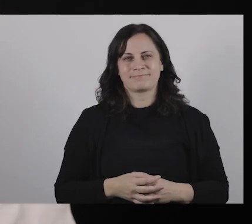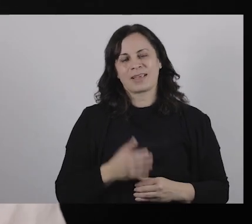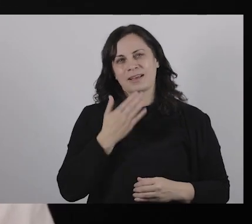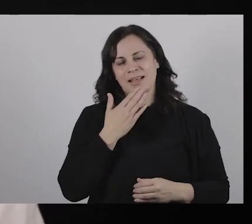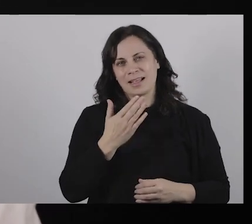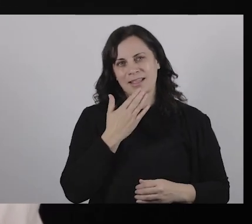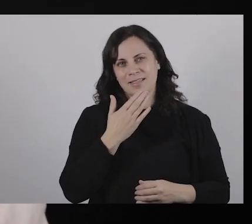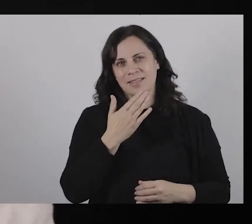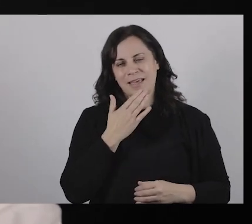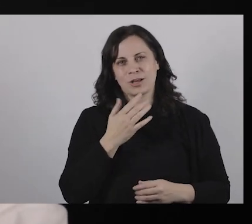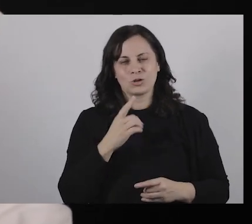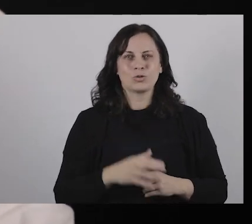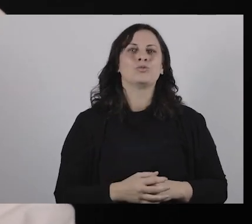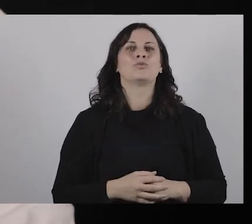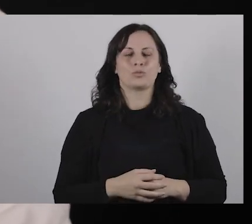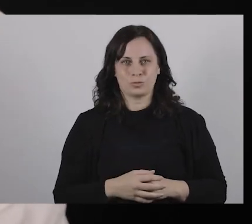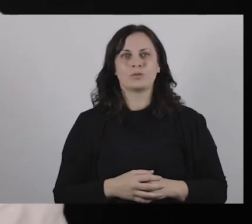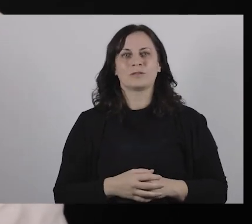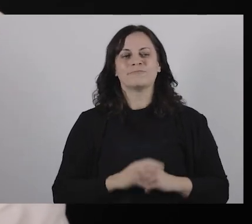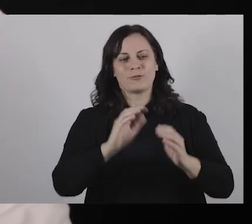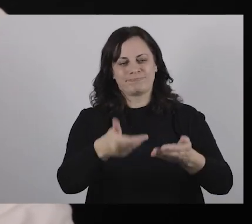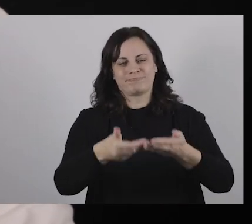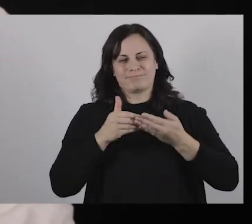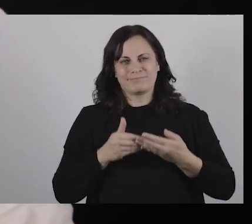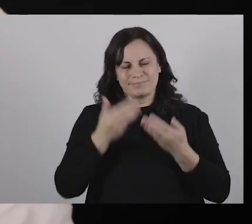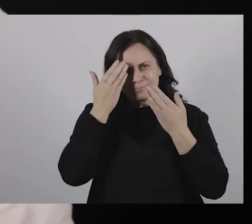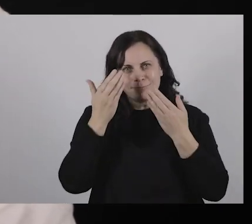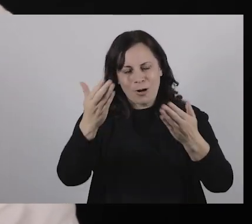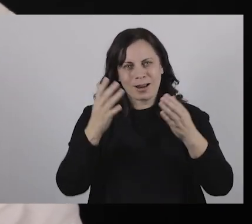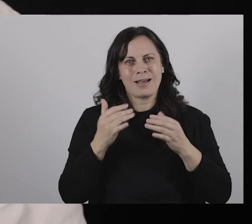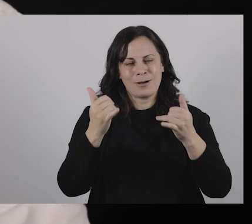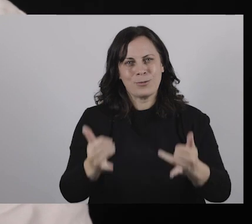IN TE REO MĀORI: Thank you all for presenting me with this award...